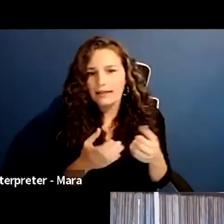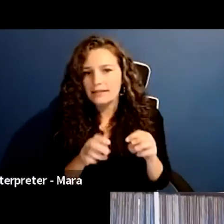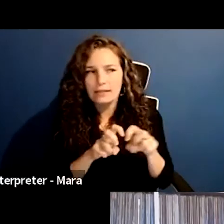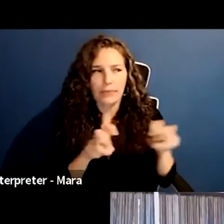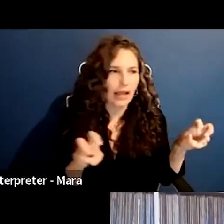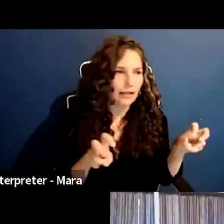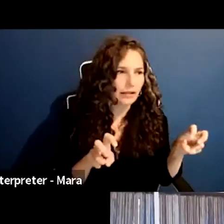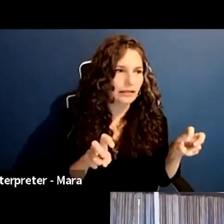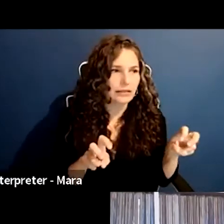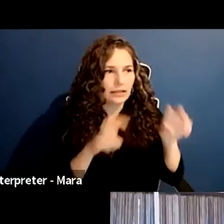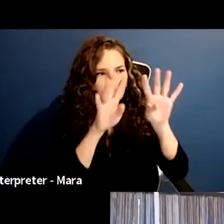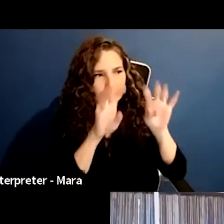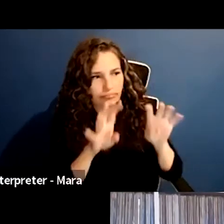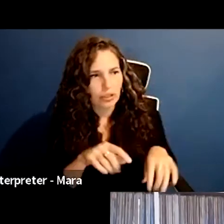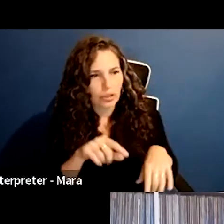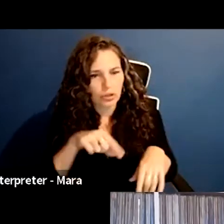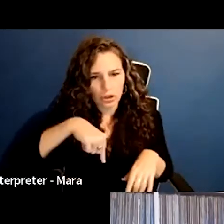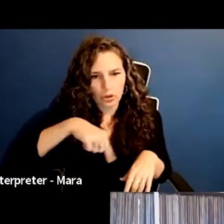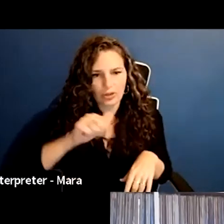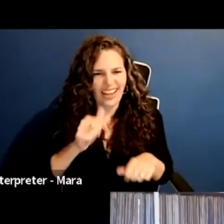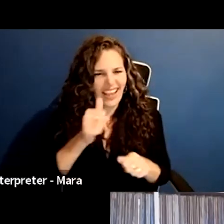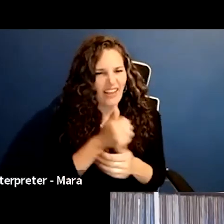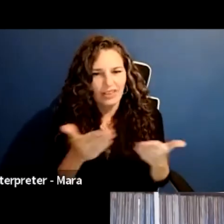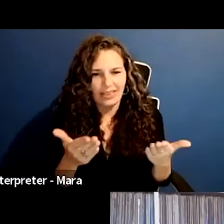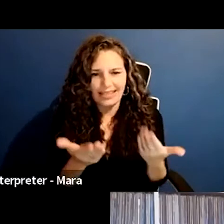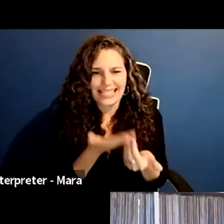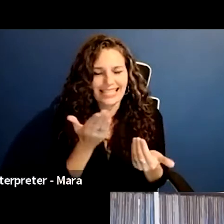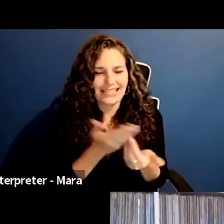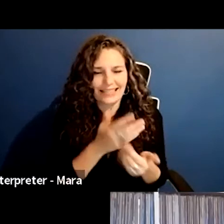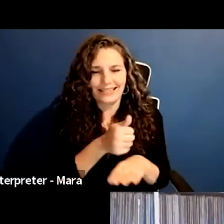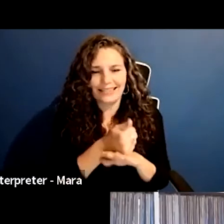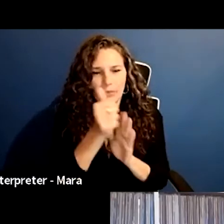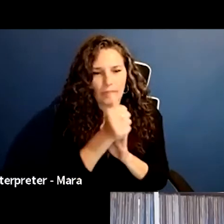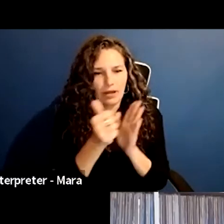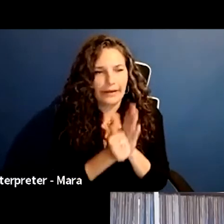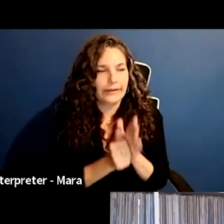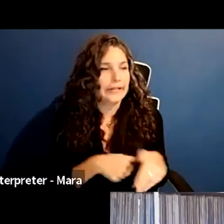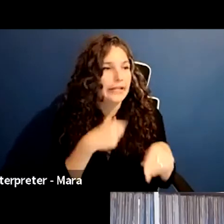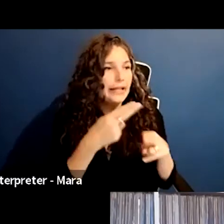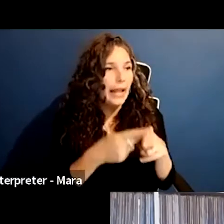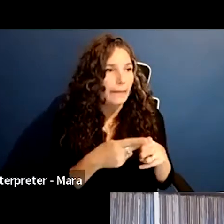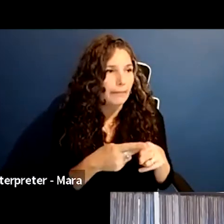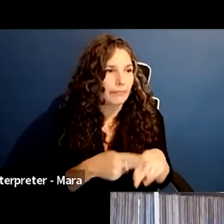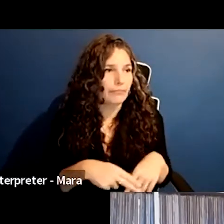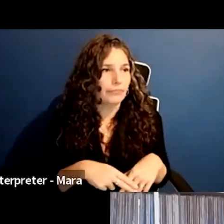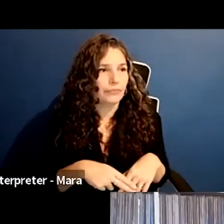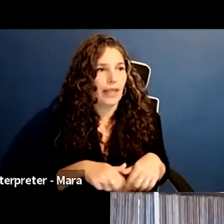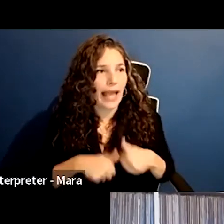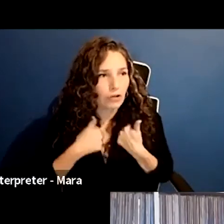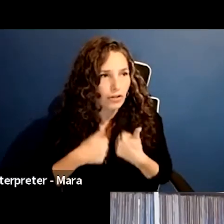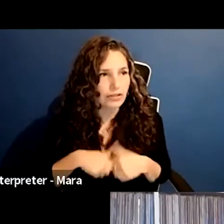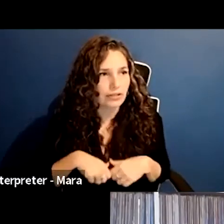you put in your name, your email address, and your SAG-AFTRA number, and that is it. You are good to go. You can sign up and start coming.